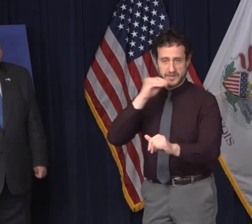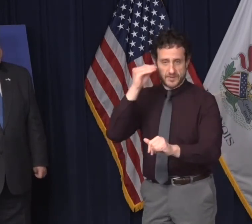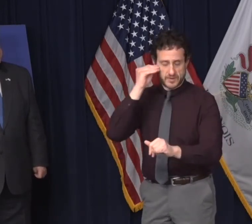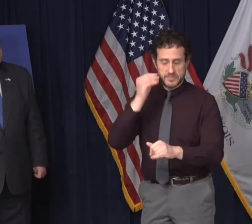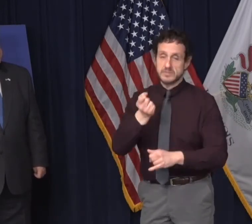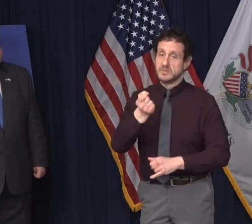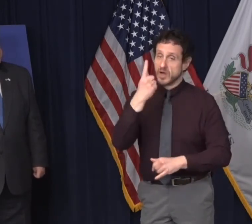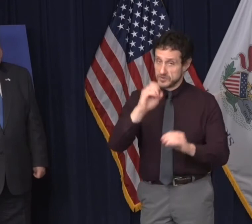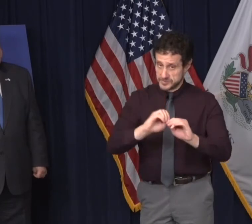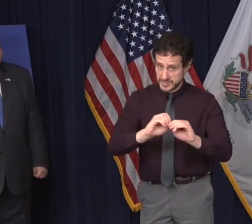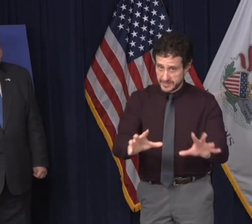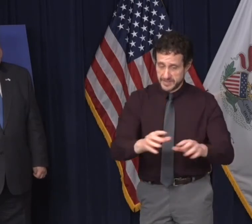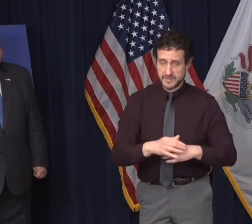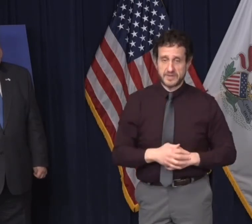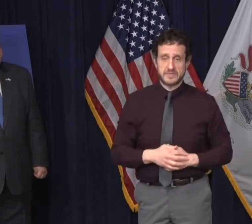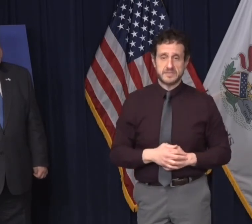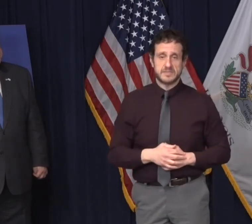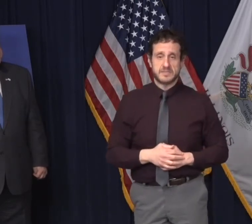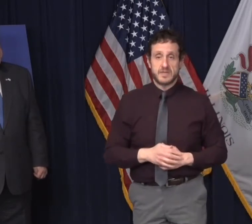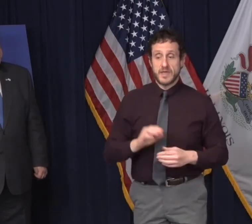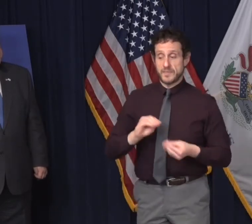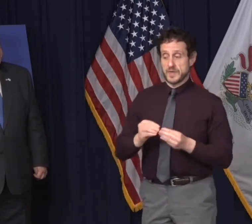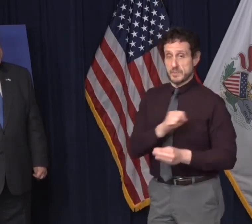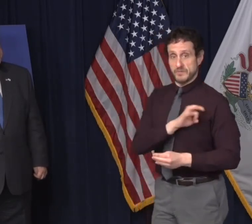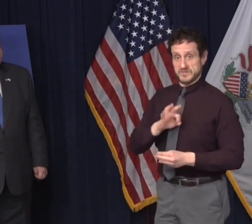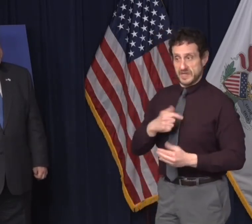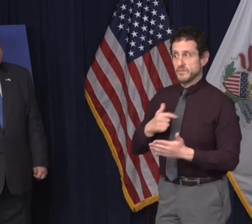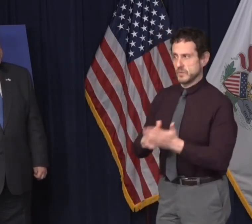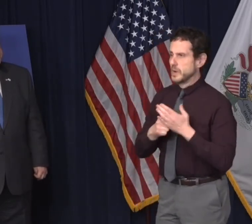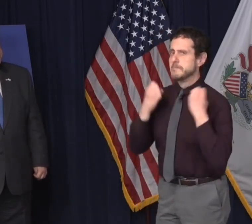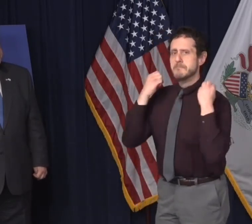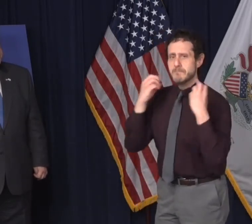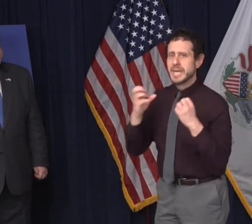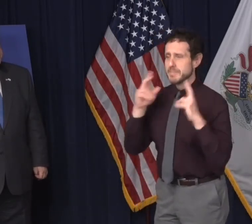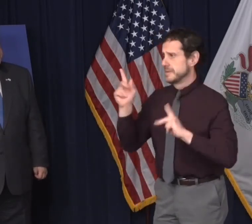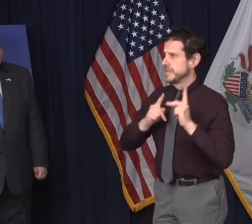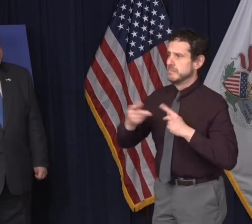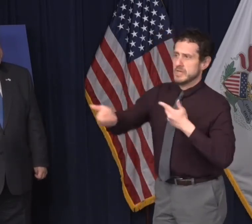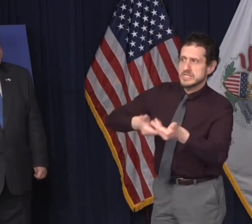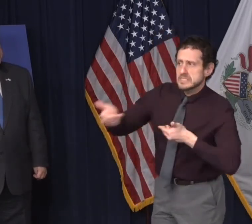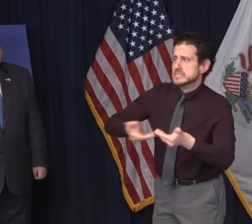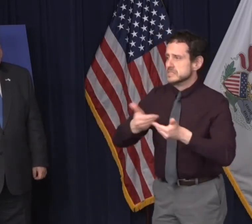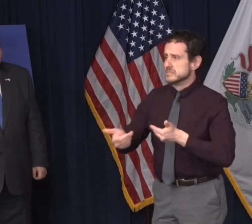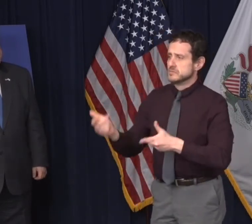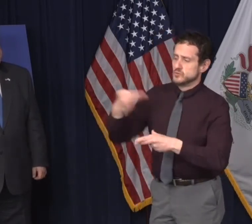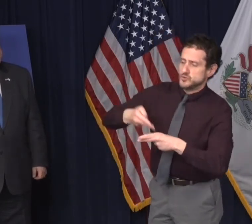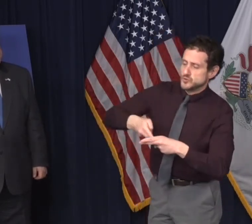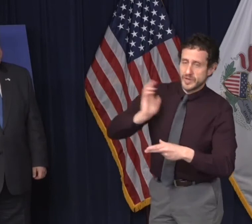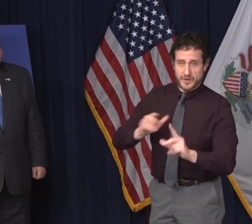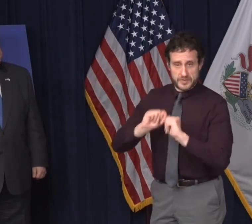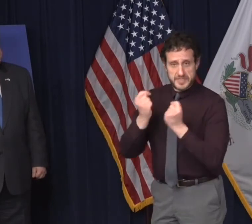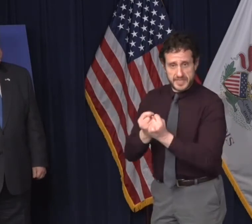SHELTER IN PLACE. JUST TO BE CLEAR, THE ACTUAL NUMBER OF STAFF NEEDED IS LARGE